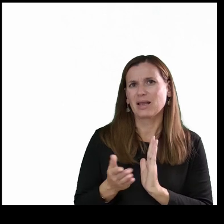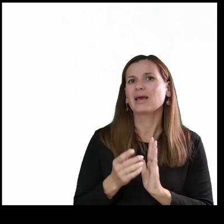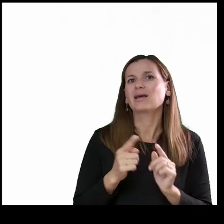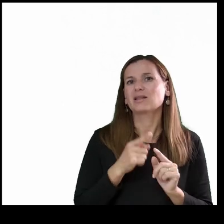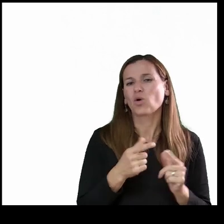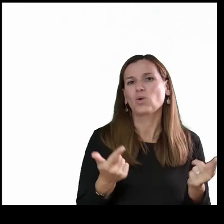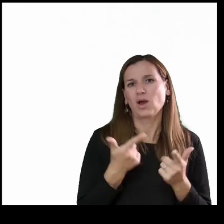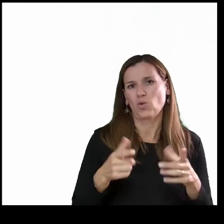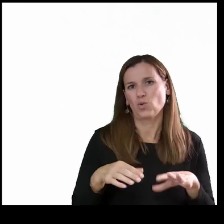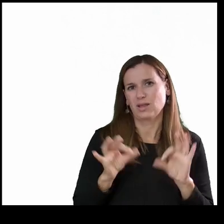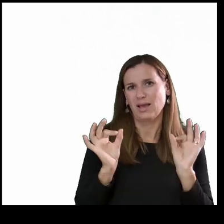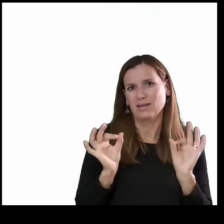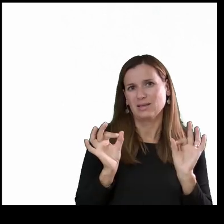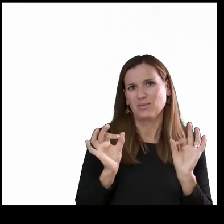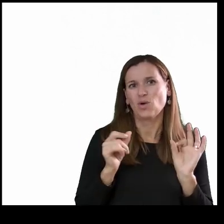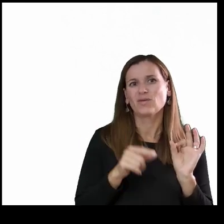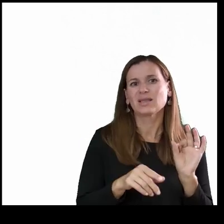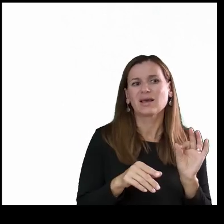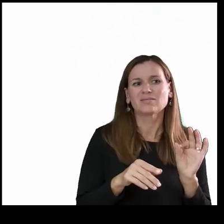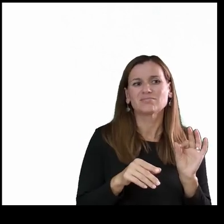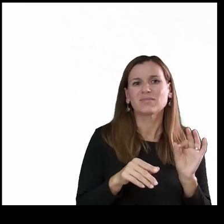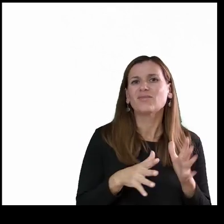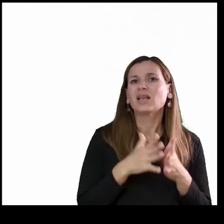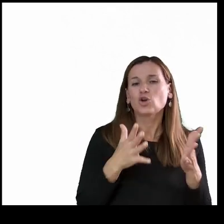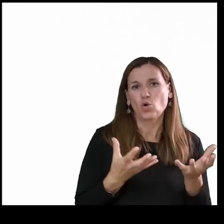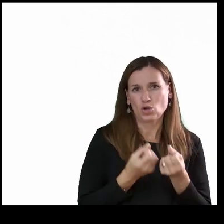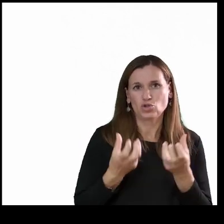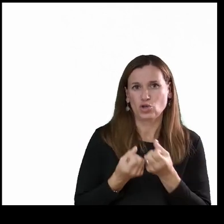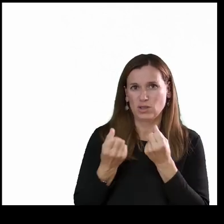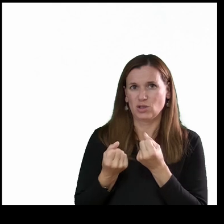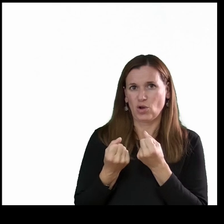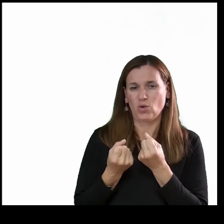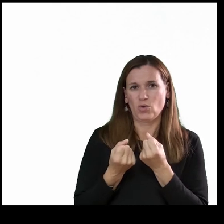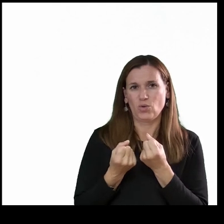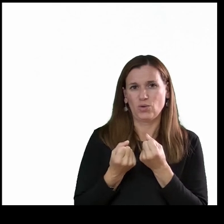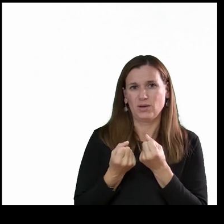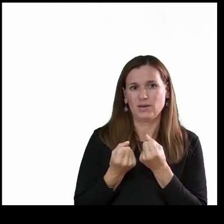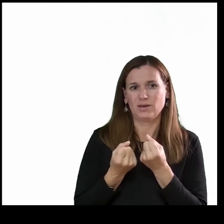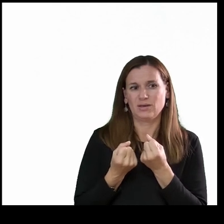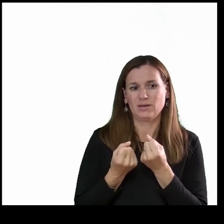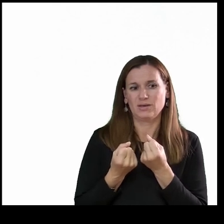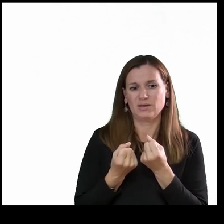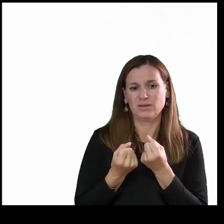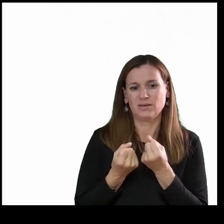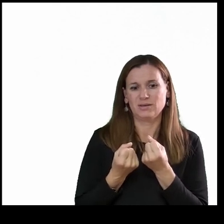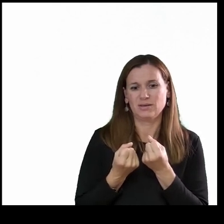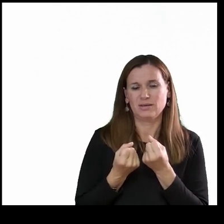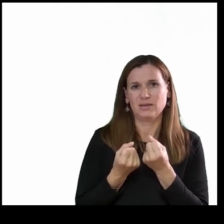in this discipline a lot of solutions that could be extended to many fields.